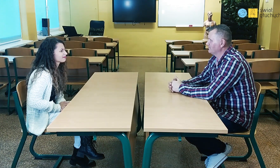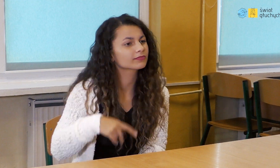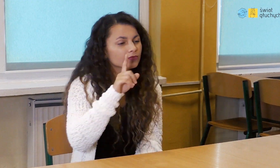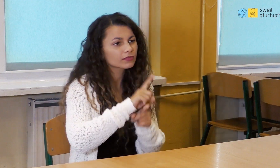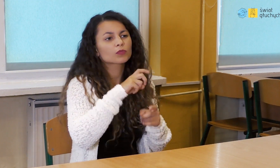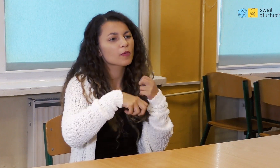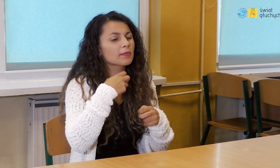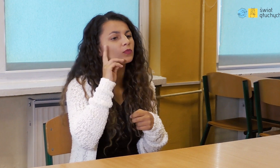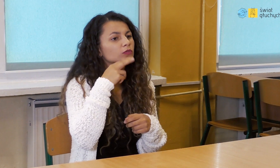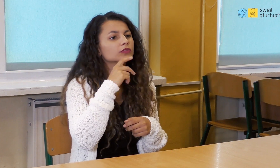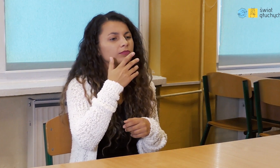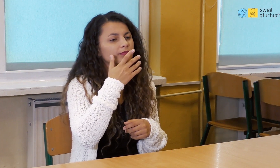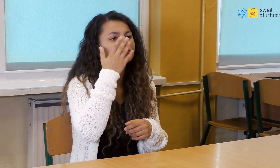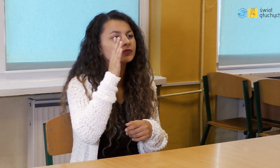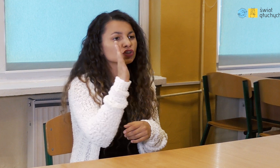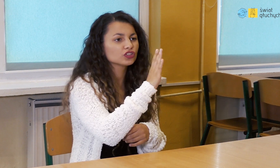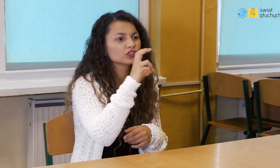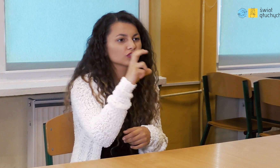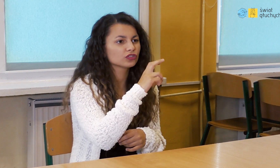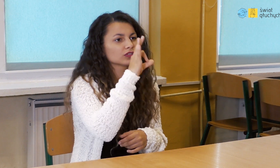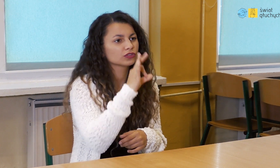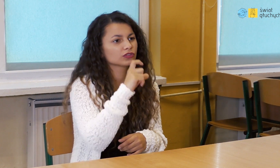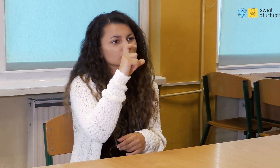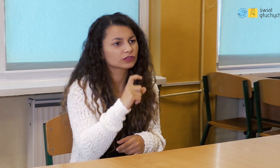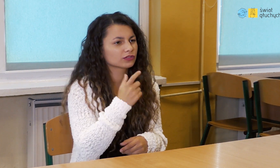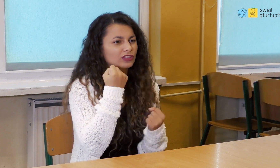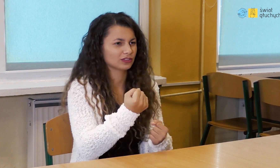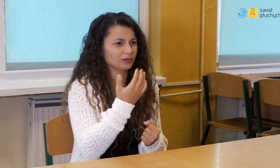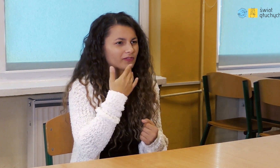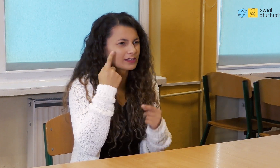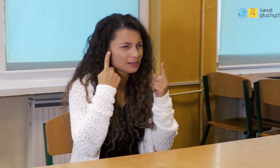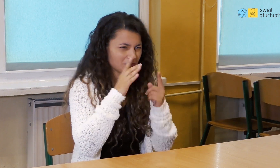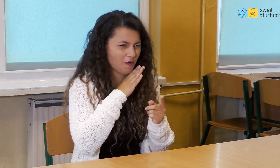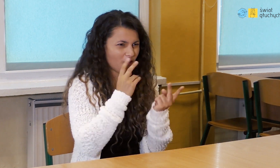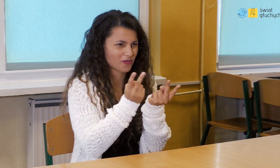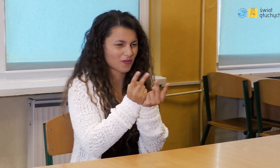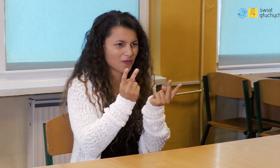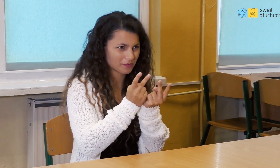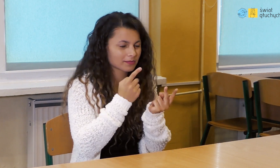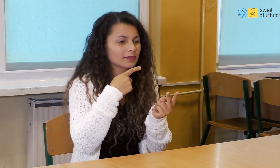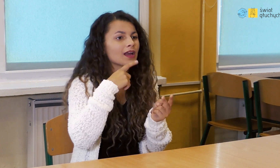Yes. Deaf people also have trouble with "sz," "cz," "ś," and "ć" because these sounds are similar.